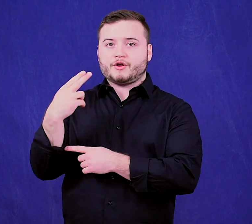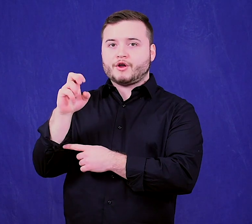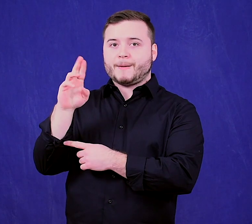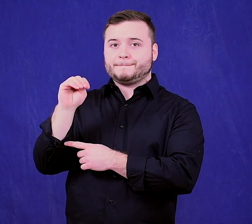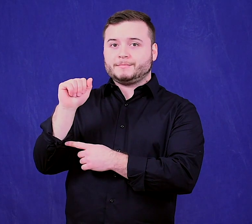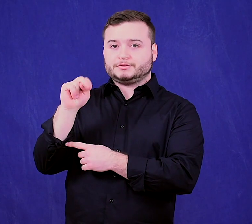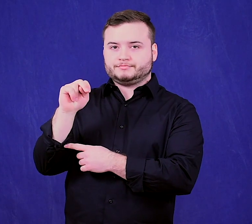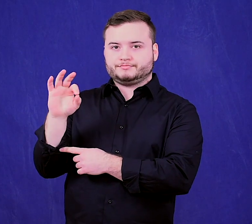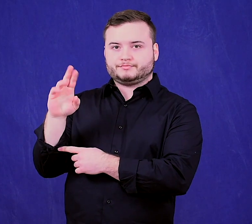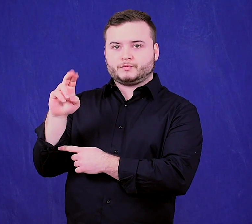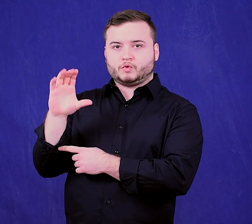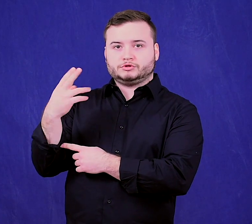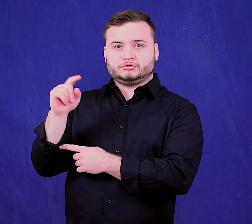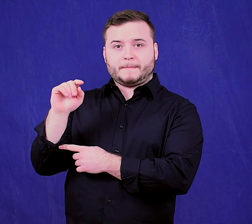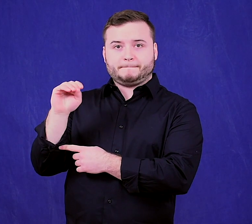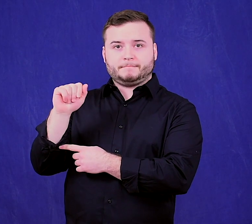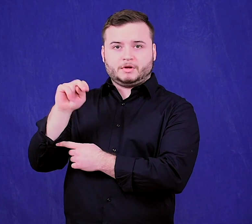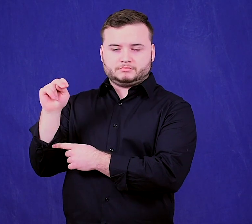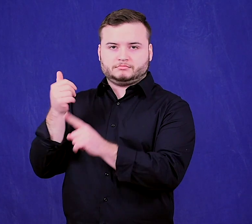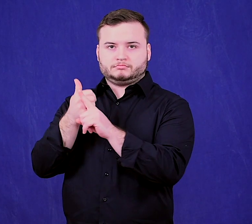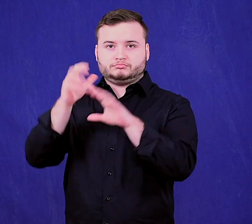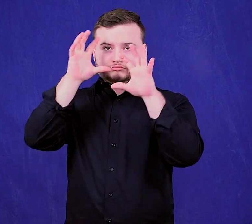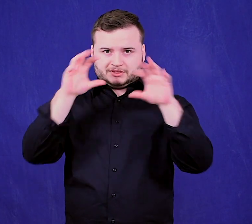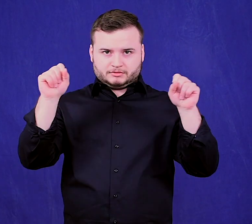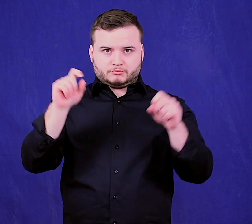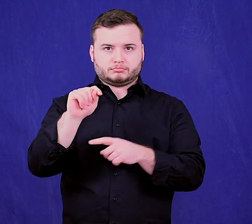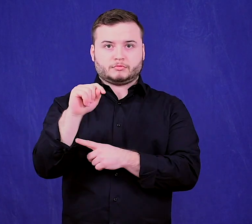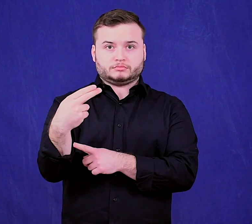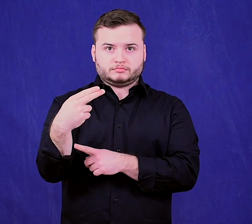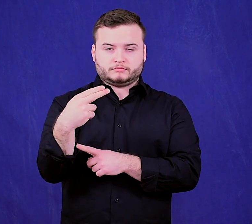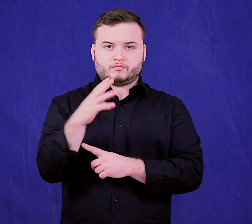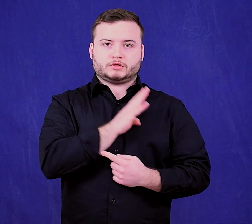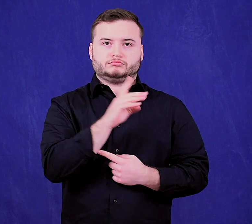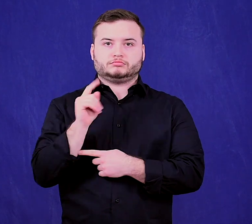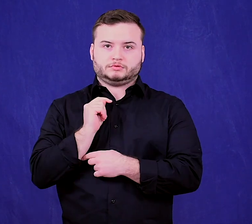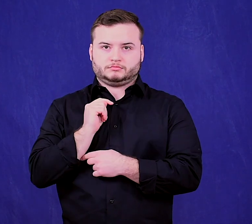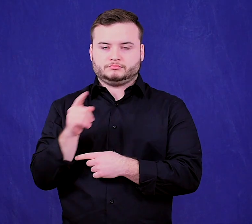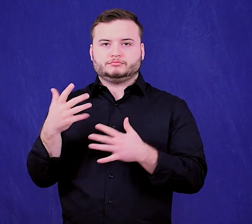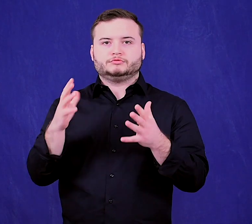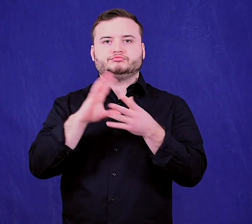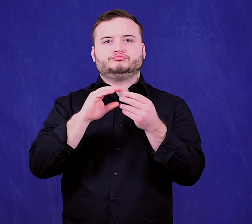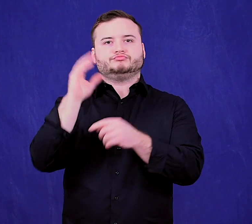Herman Fuechtmann, president of the Thompson Hall Board of Trustees,